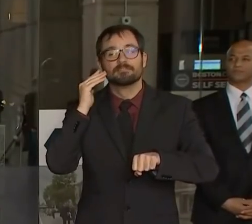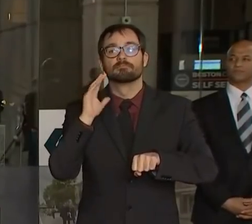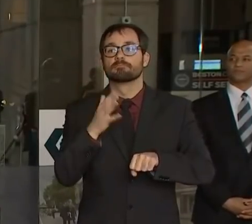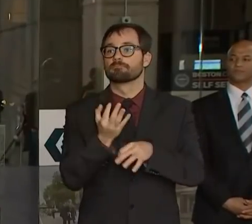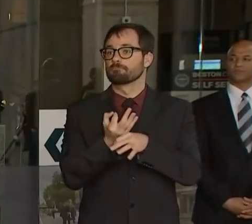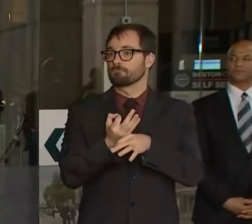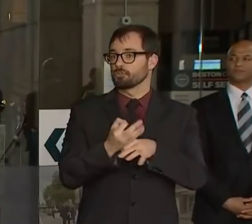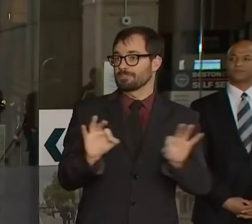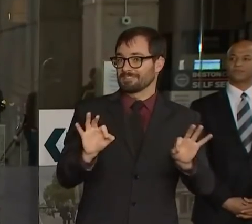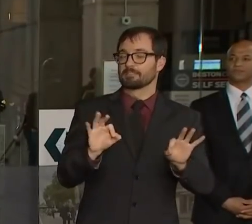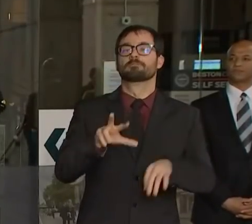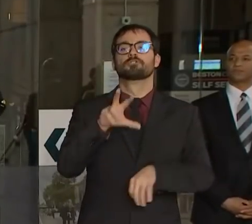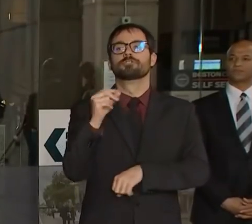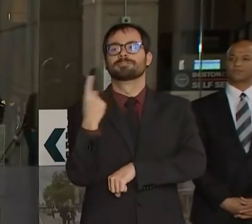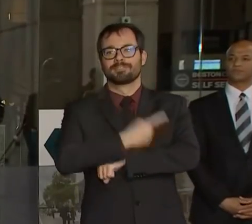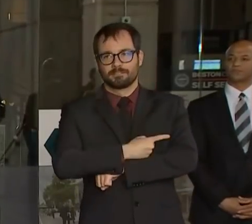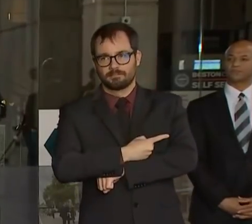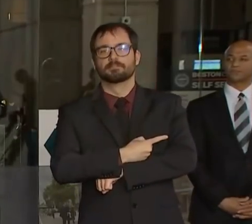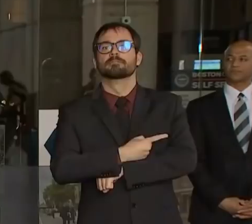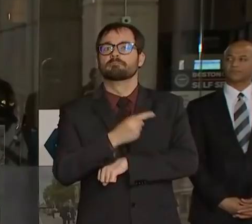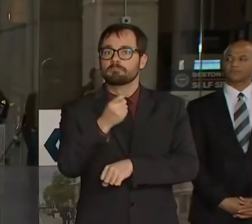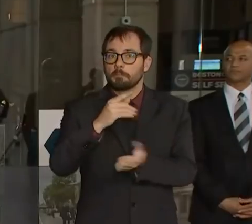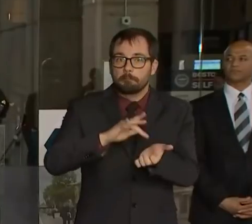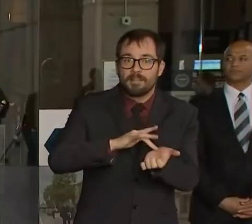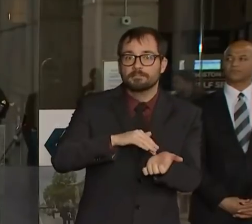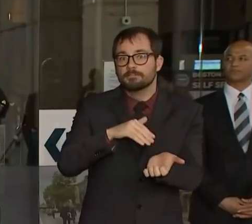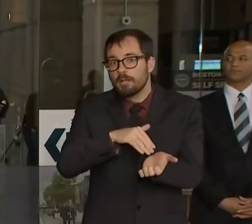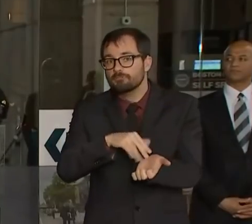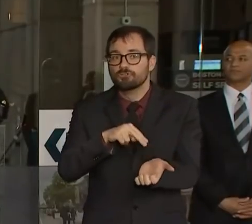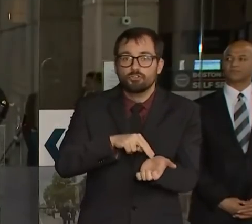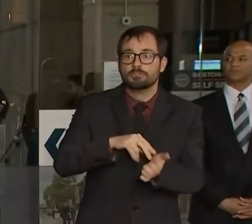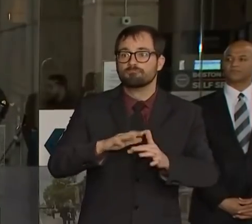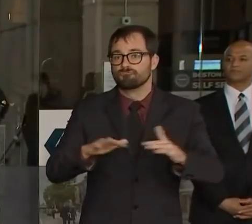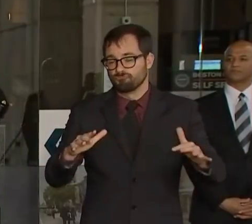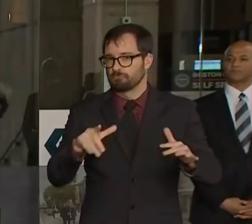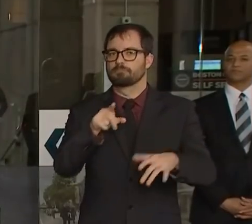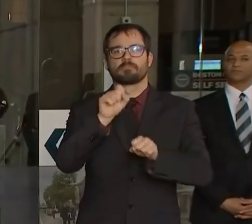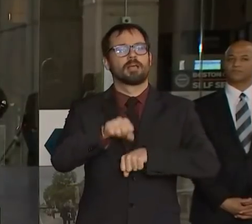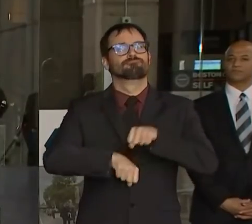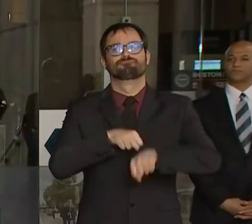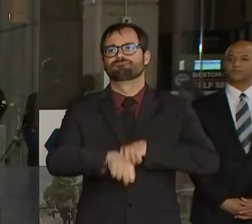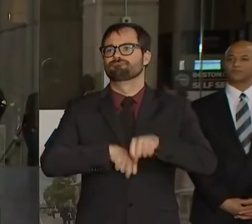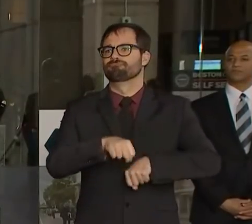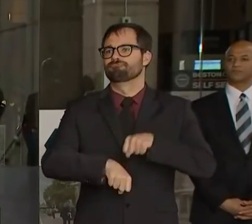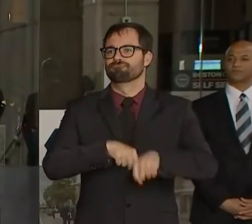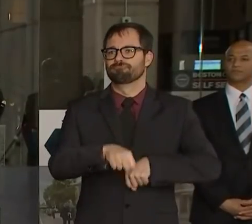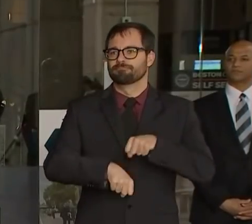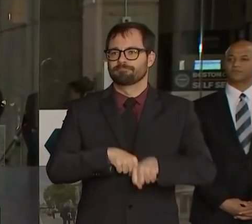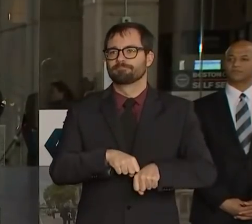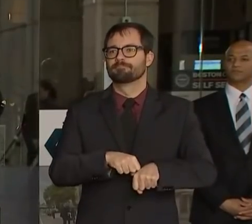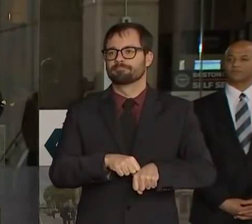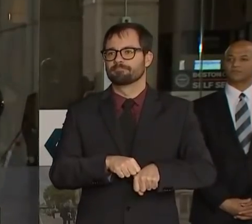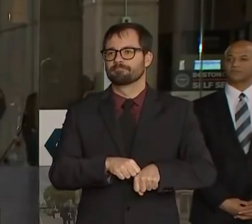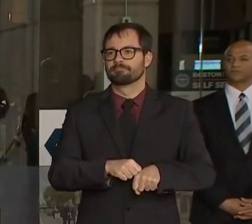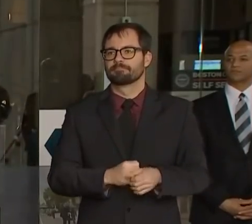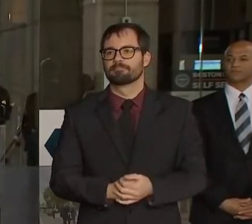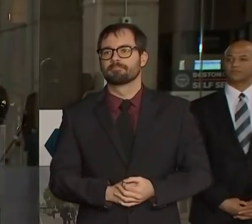SO THAT FOLKS HAVE PLACES TO PARK. ALSO, BLUE LIGHTS ARE OFFERING A 30 DAY PASS TO MEDICAL PERSONNEL AND CITY AND TOWNS